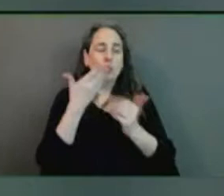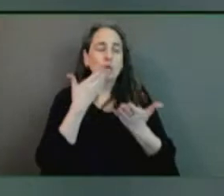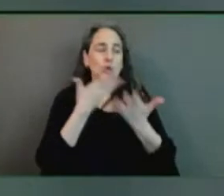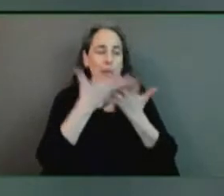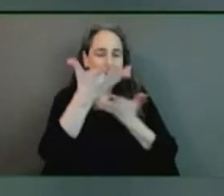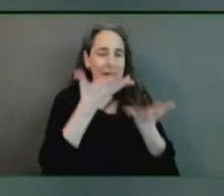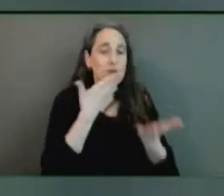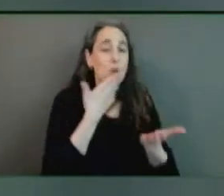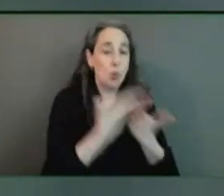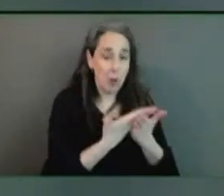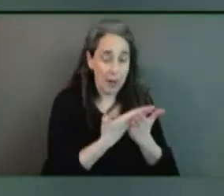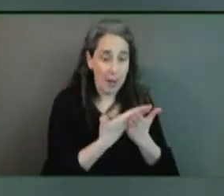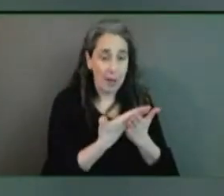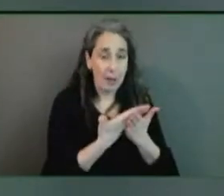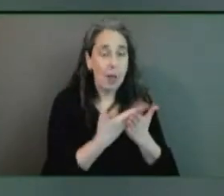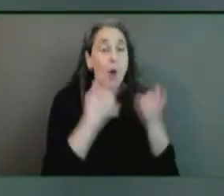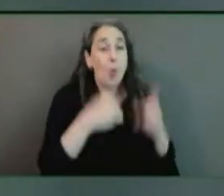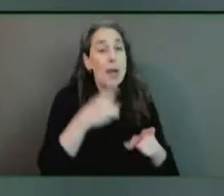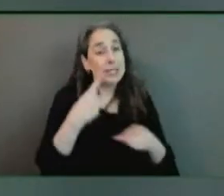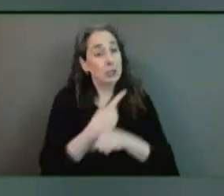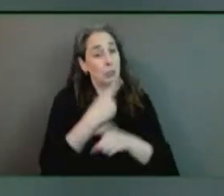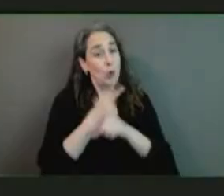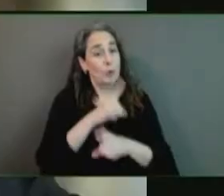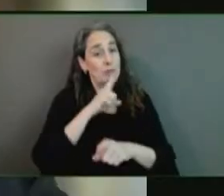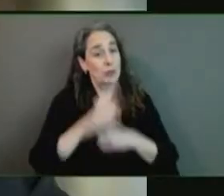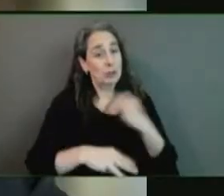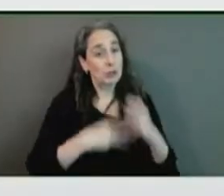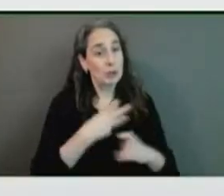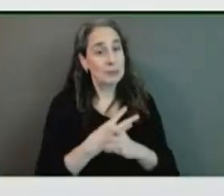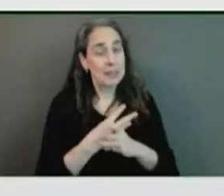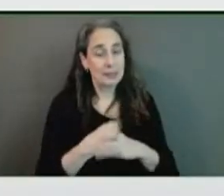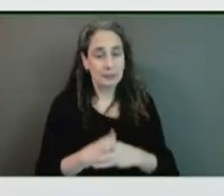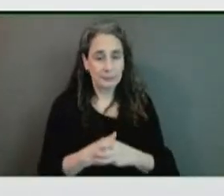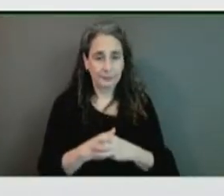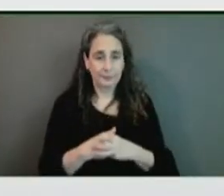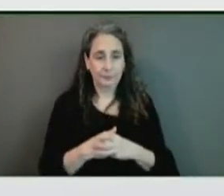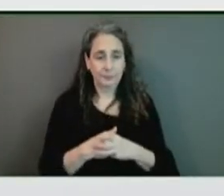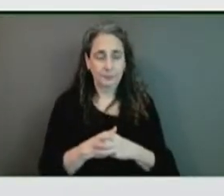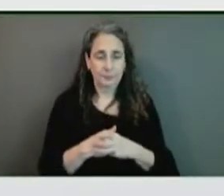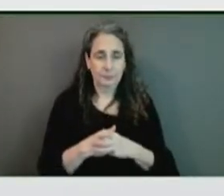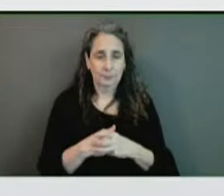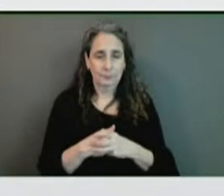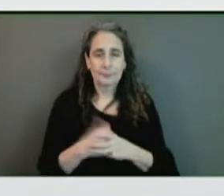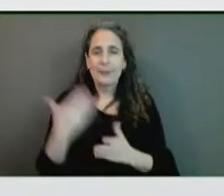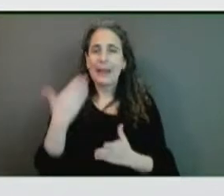learned something from it. You know how to engage well in it and decide when it is